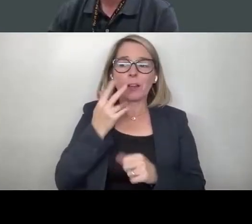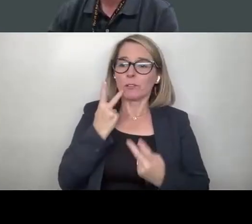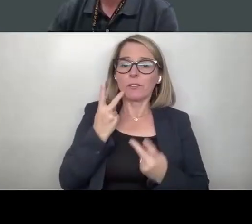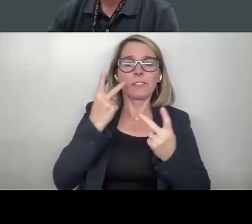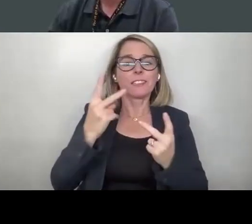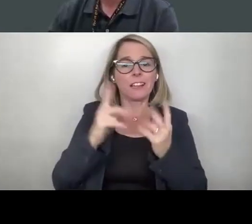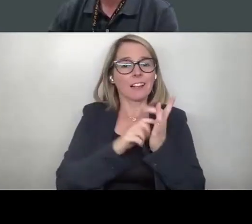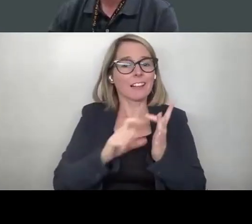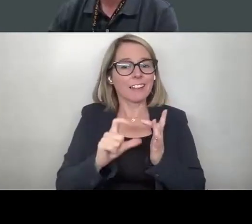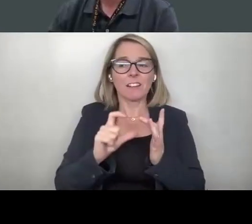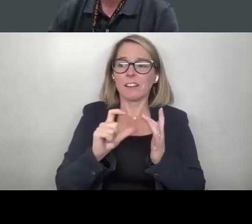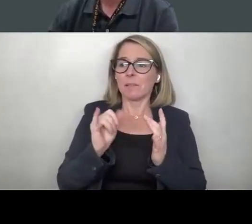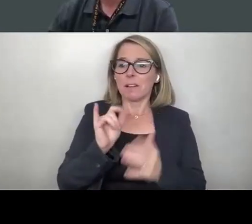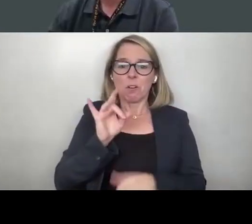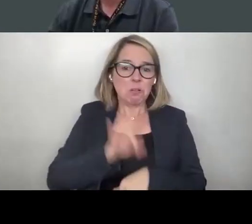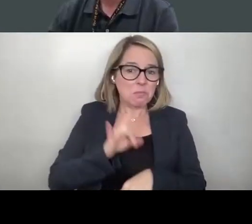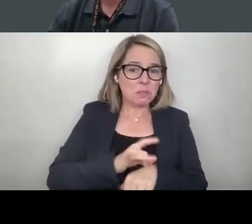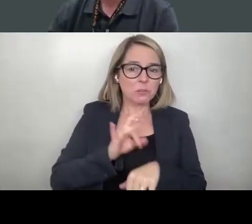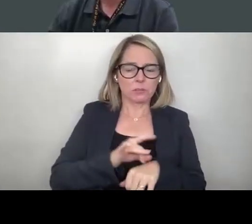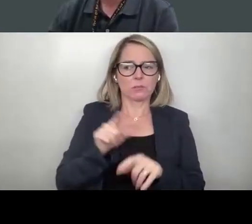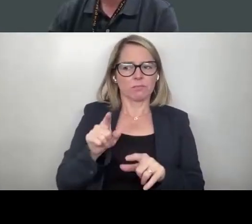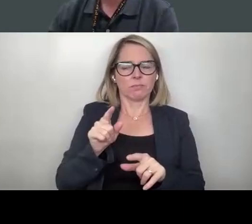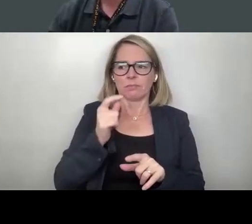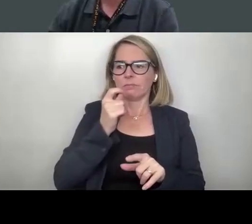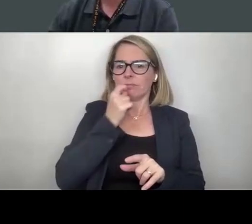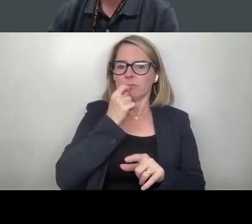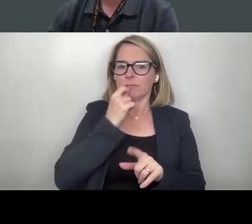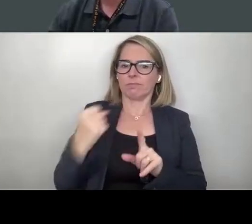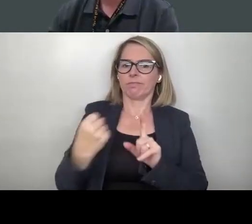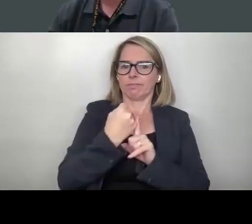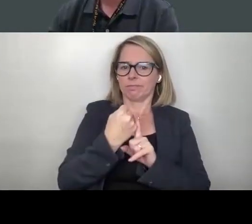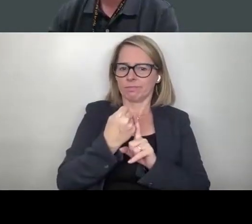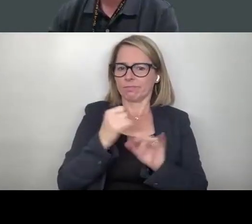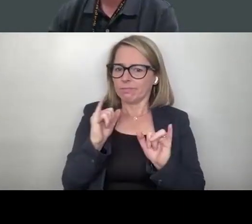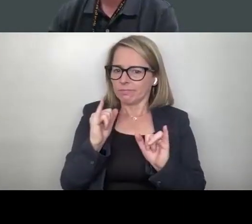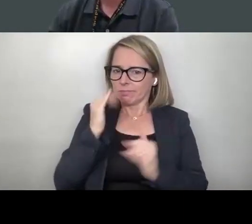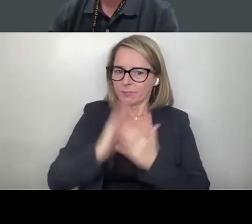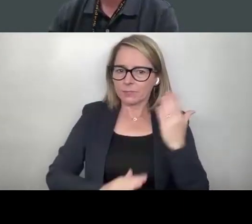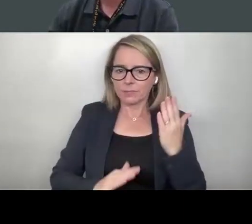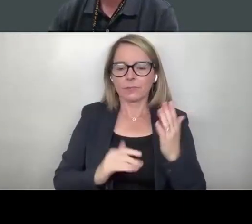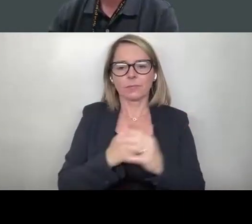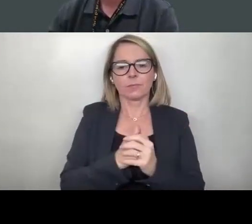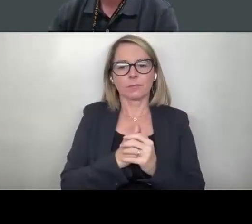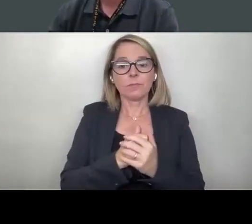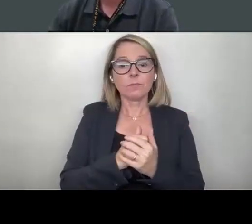I hear and have found over the years though is that the attitude of the healthcare staff is